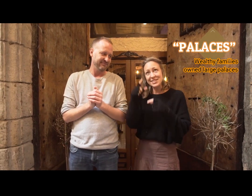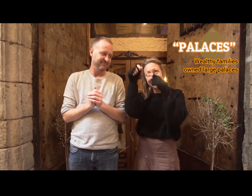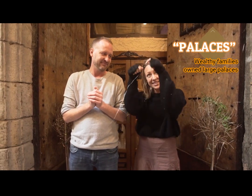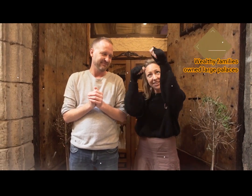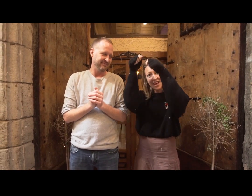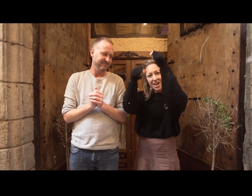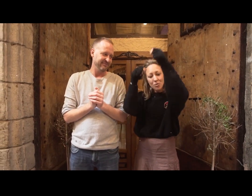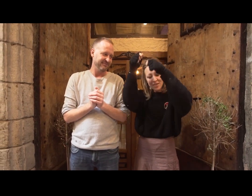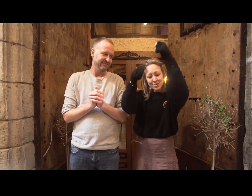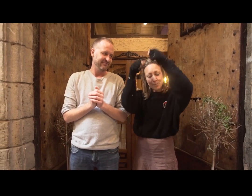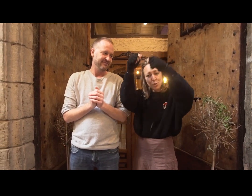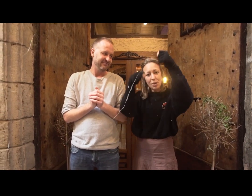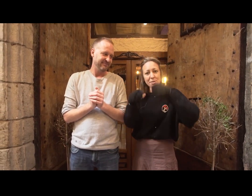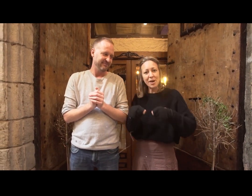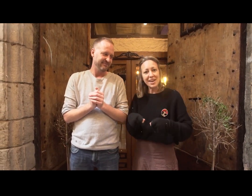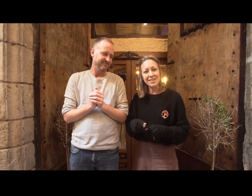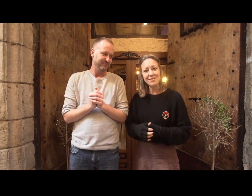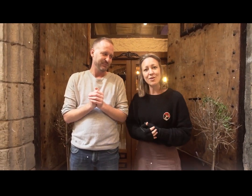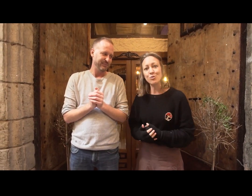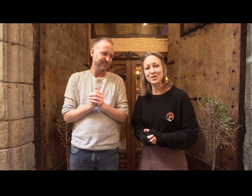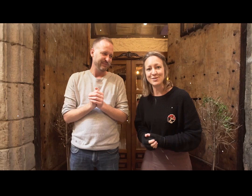you can still see where they used to pull up the bucket of water